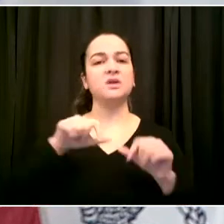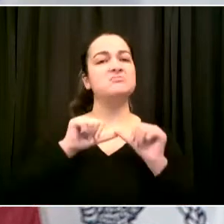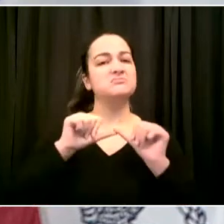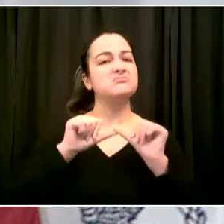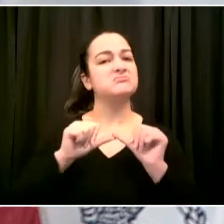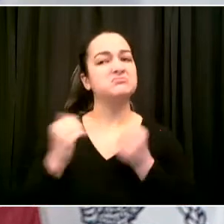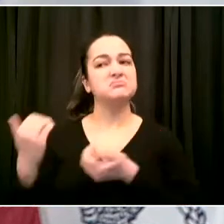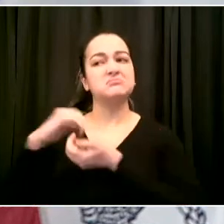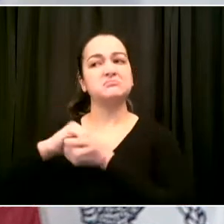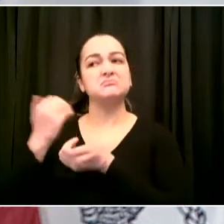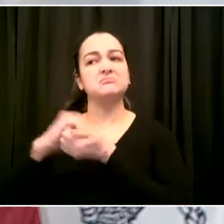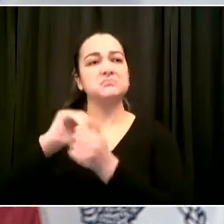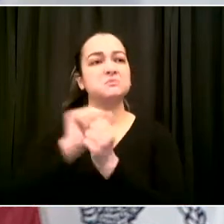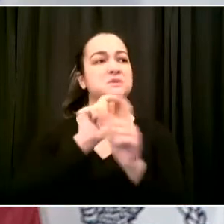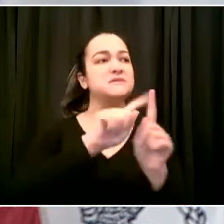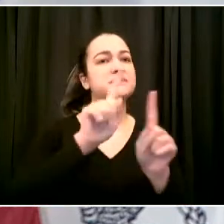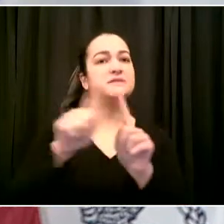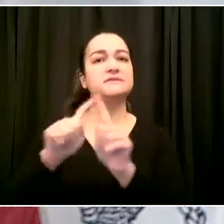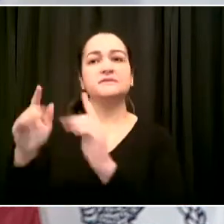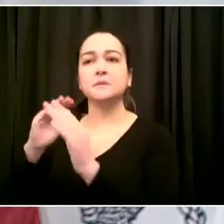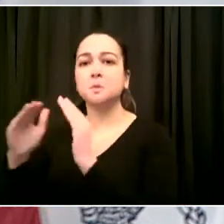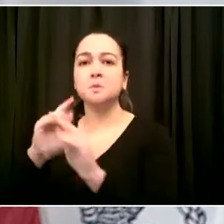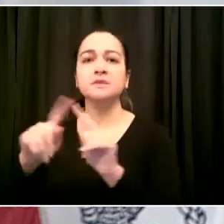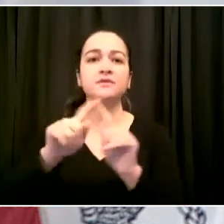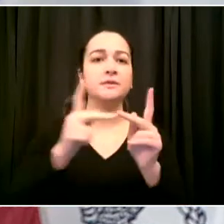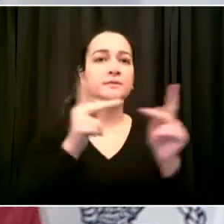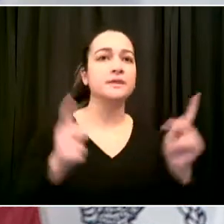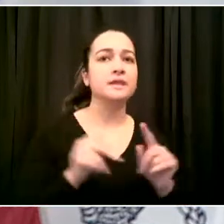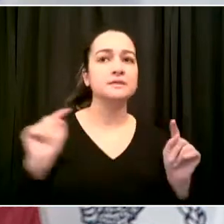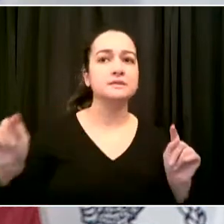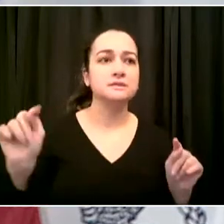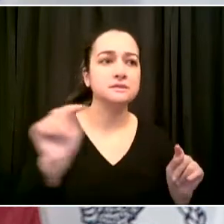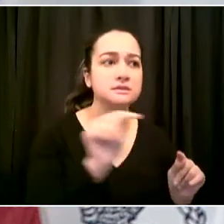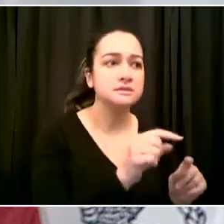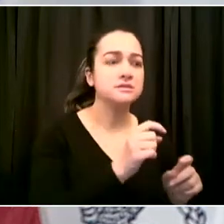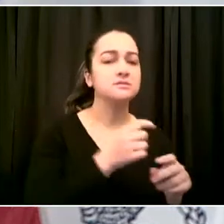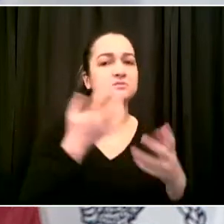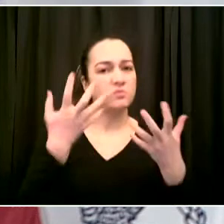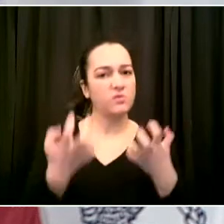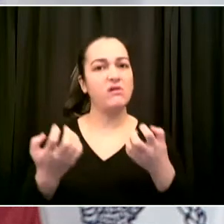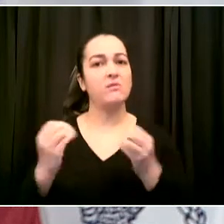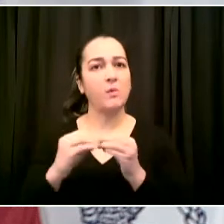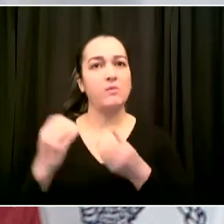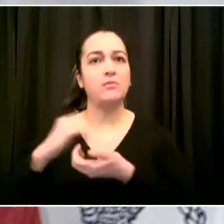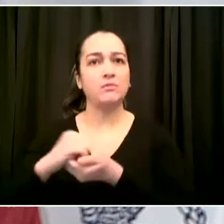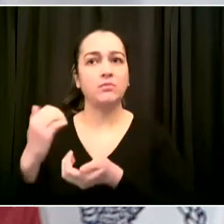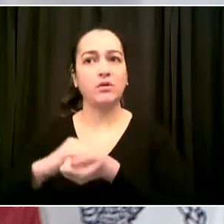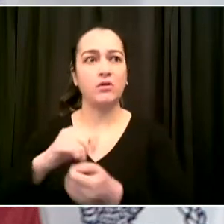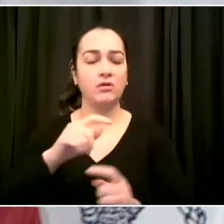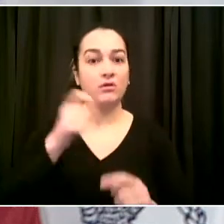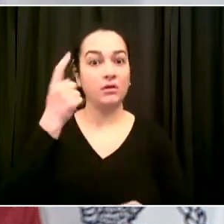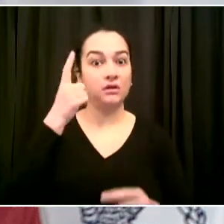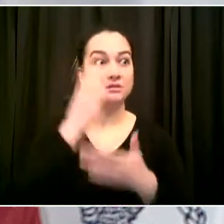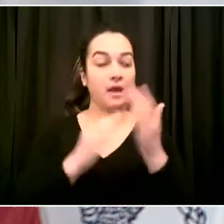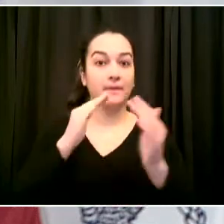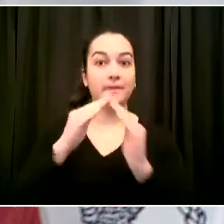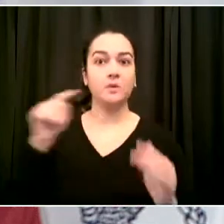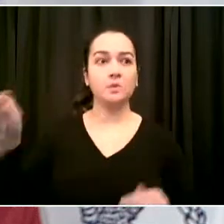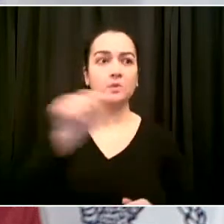LOT OF PARTNERSHIPS. NYC.GOV/VAX4NYC. PARTICULARLY COMMUNITIES THAT HAVE BEEN HIT HARDEST BY THE